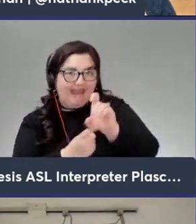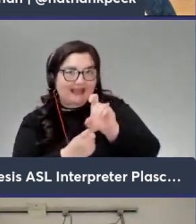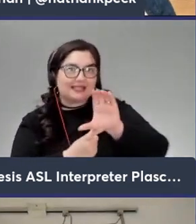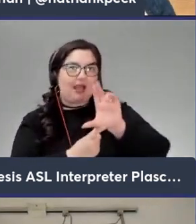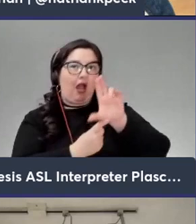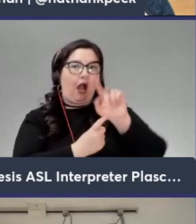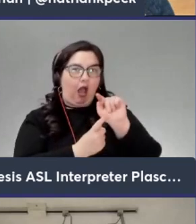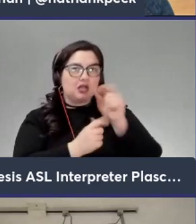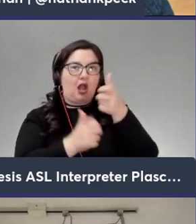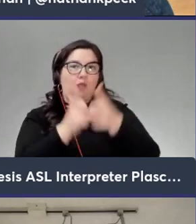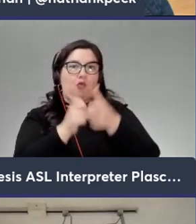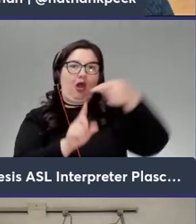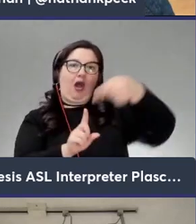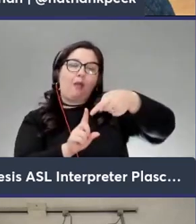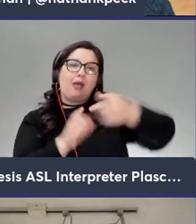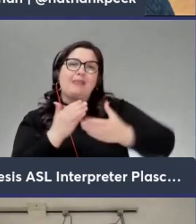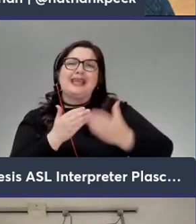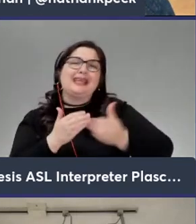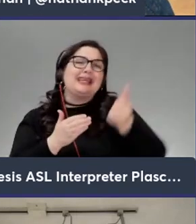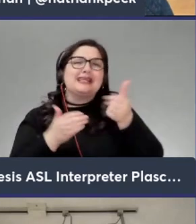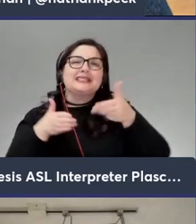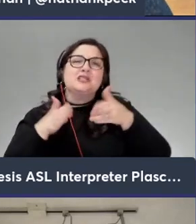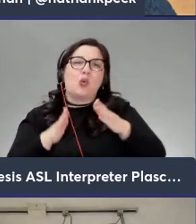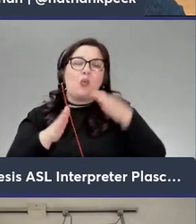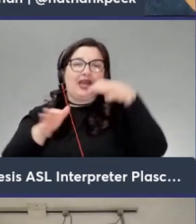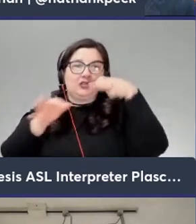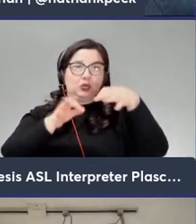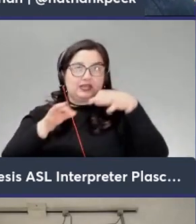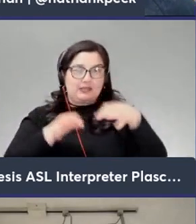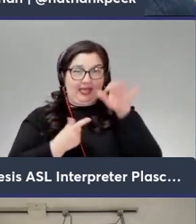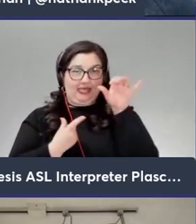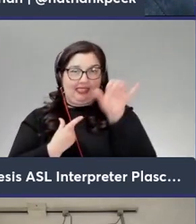And the easiest way to explain this is,